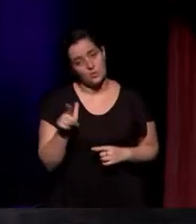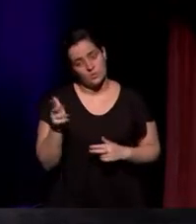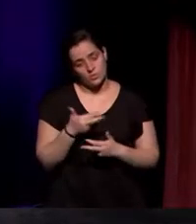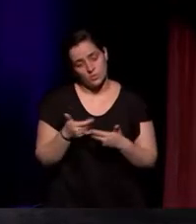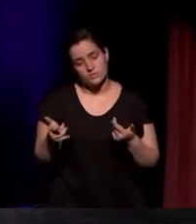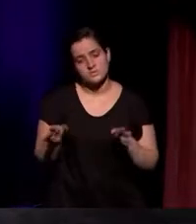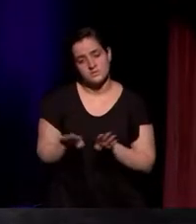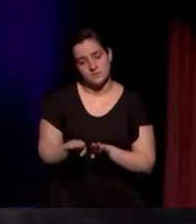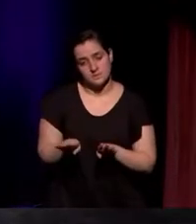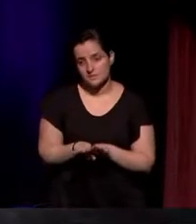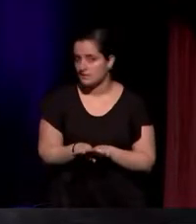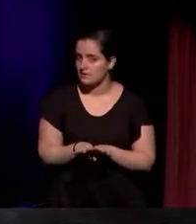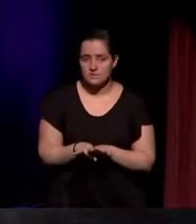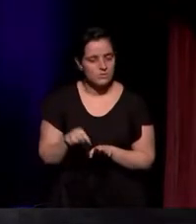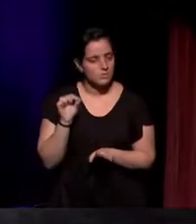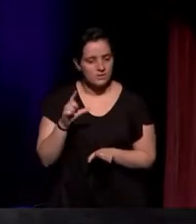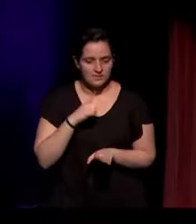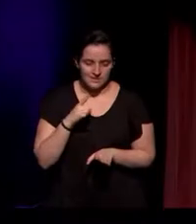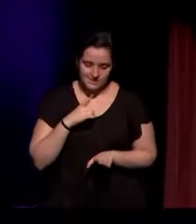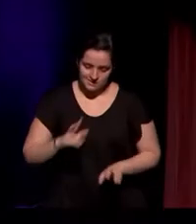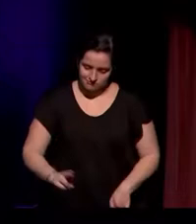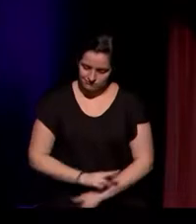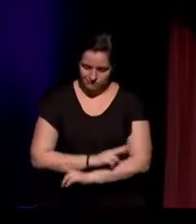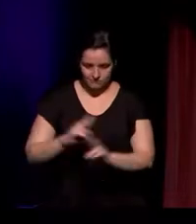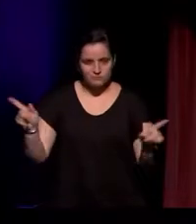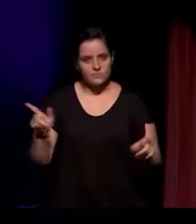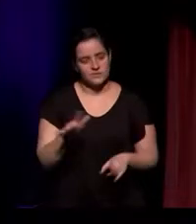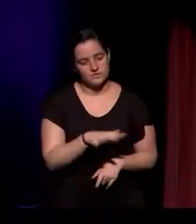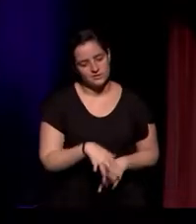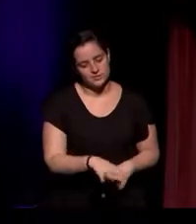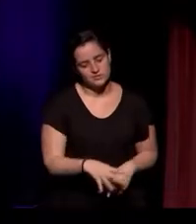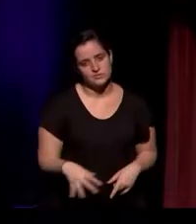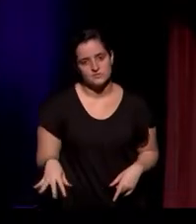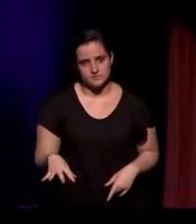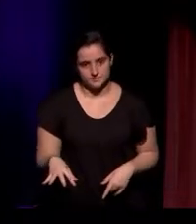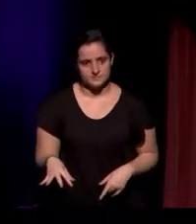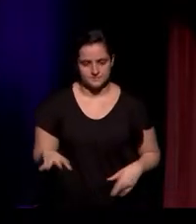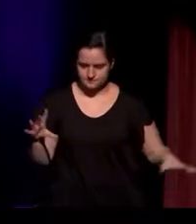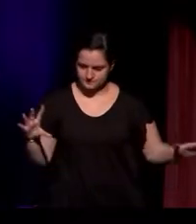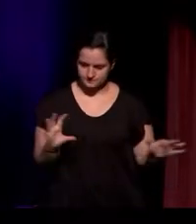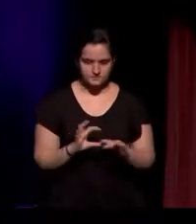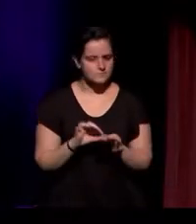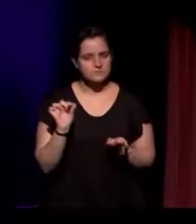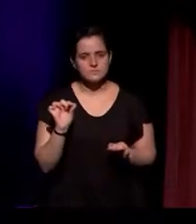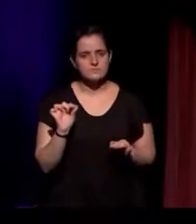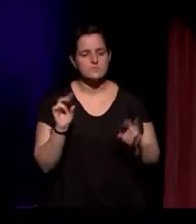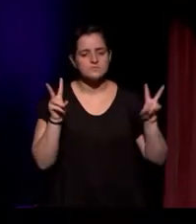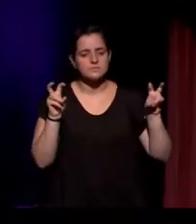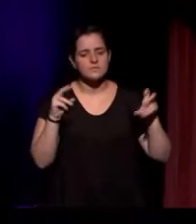and we have large regional differences which are related to the type of development,